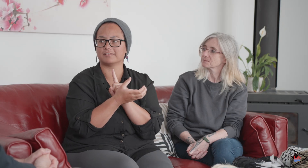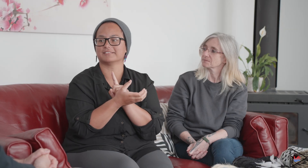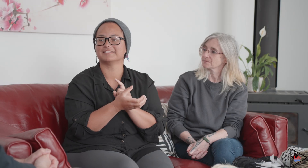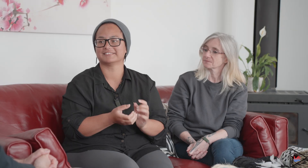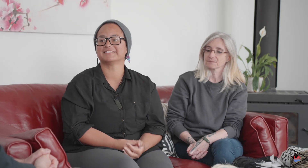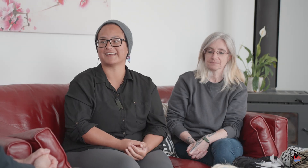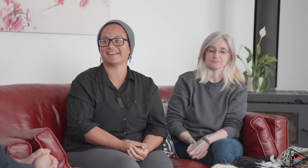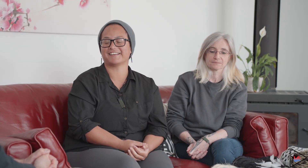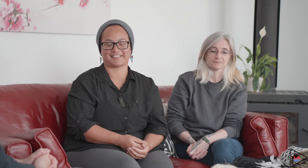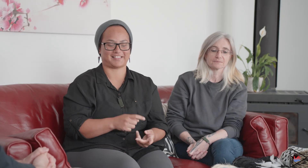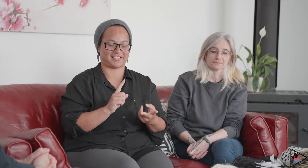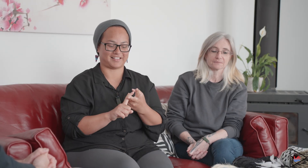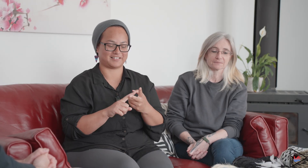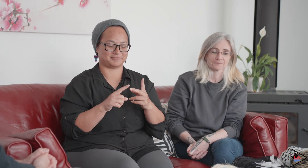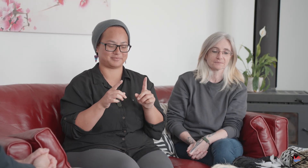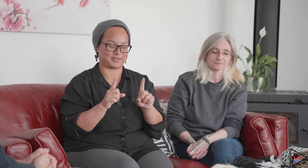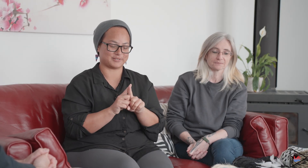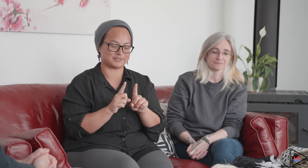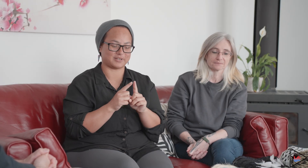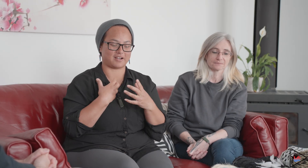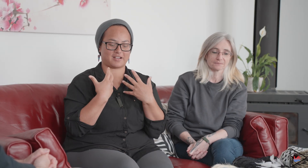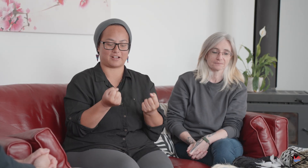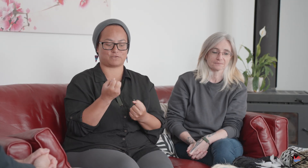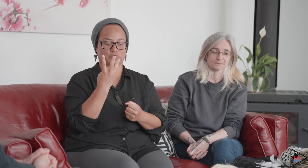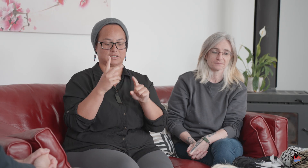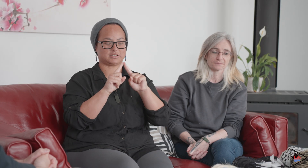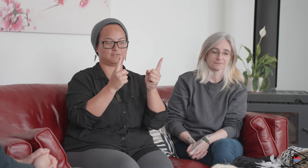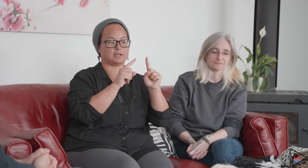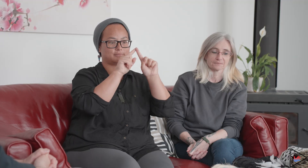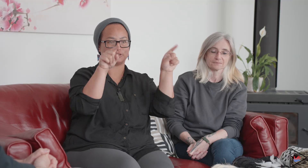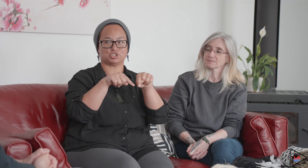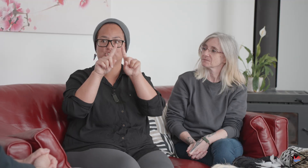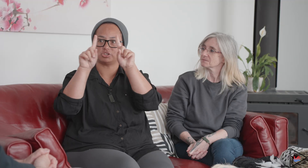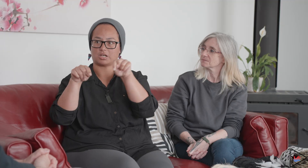I've been able to impart to my child. That means my child has a unique culture. Yeah.